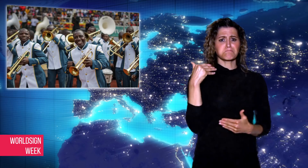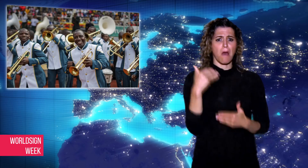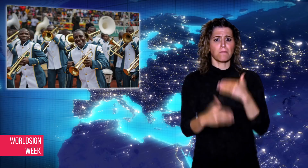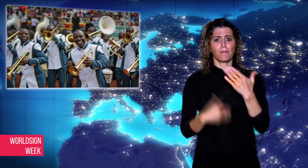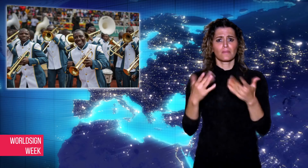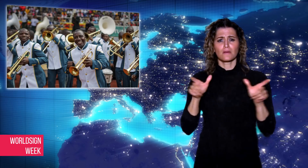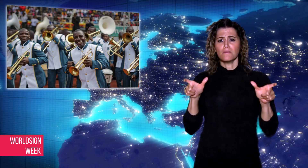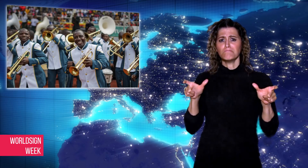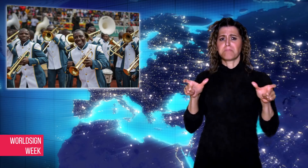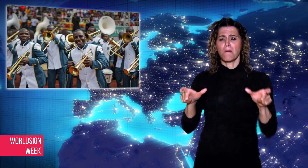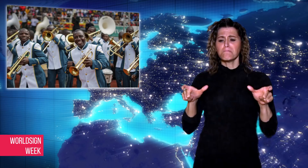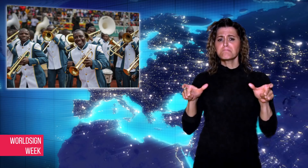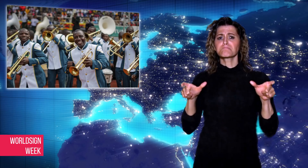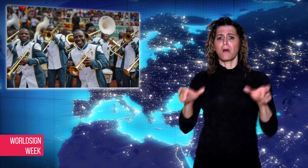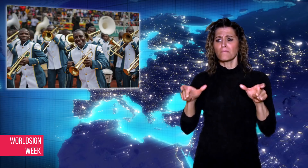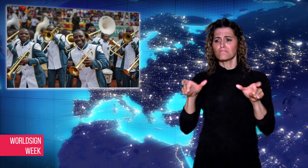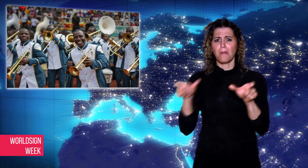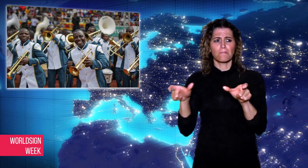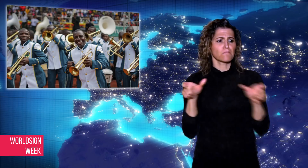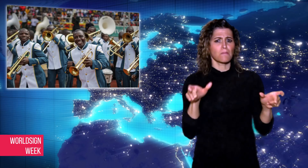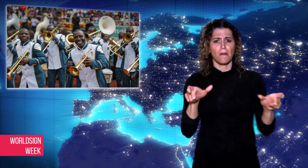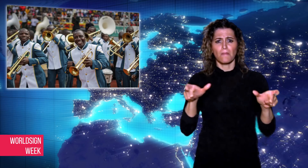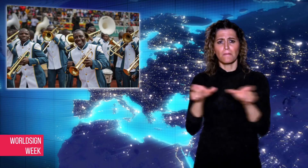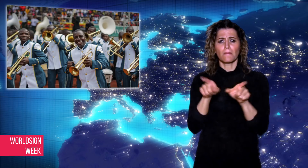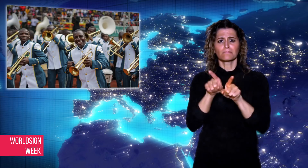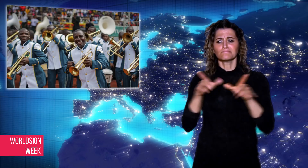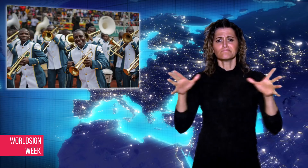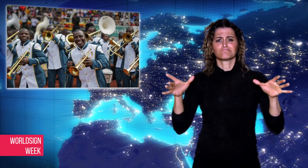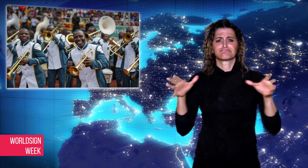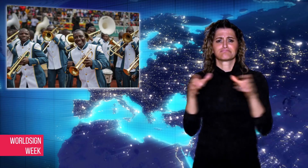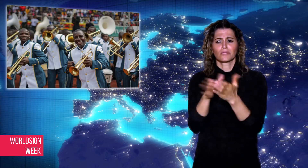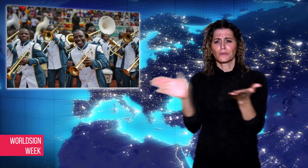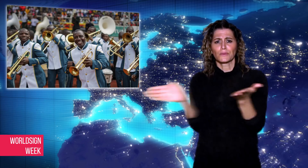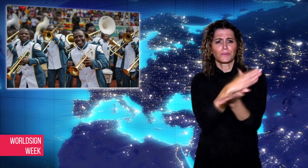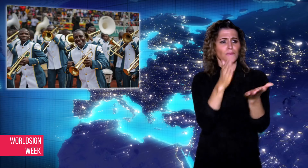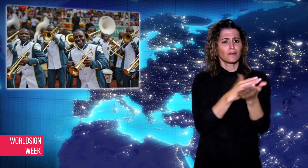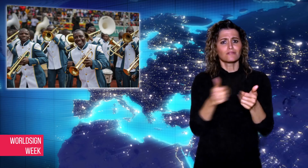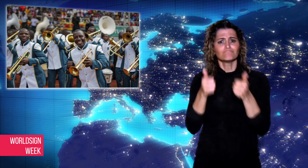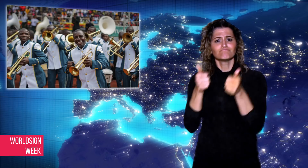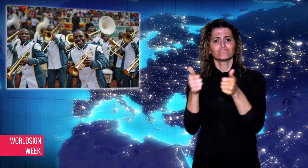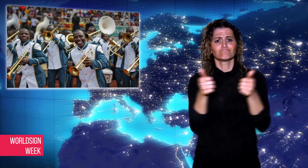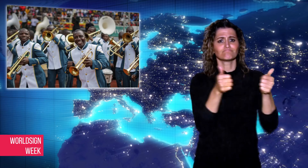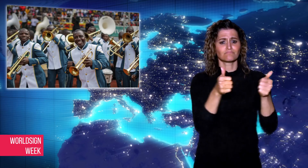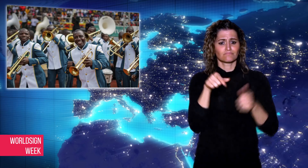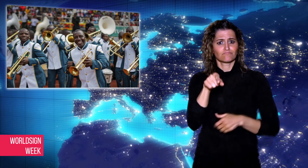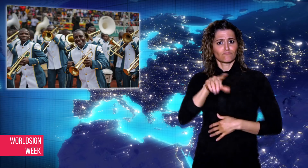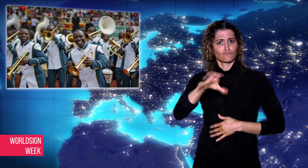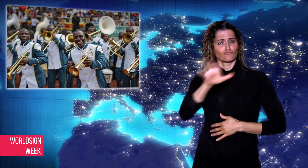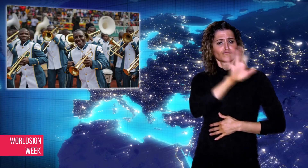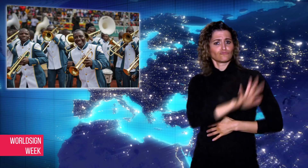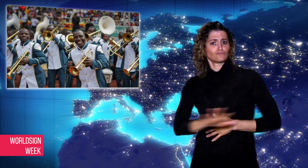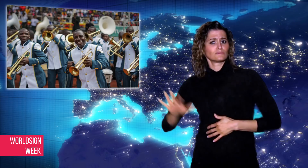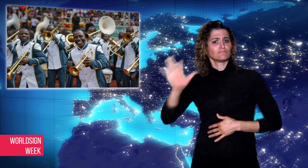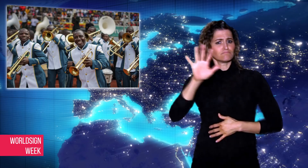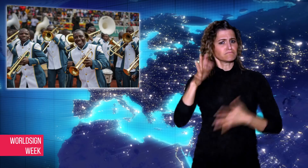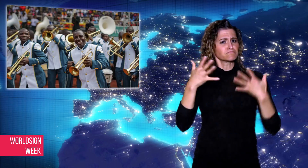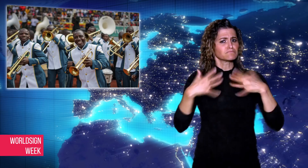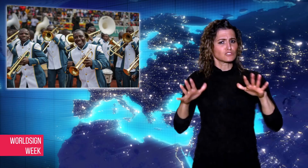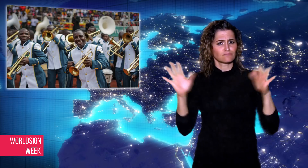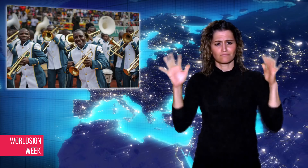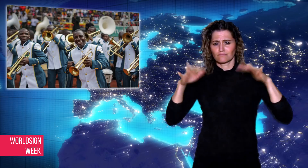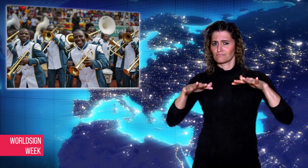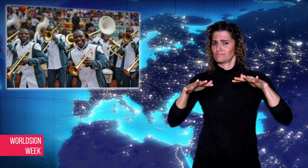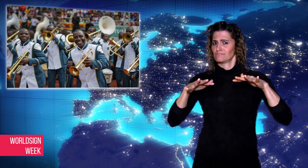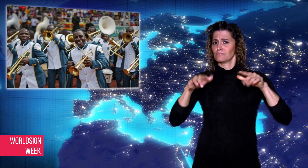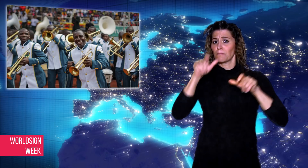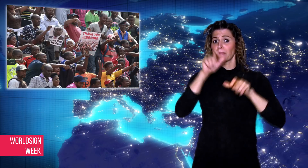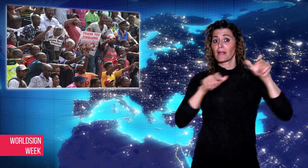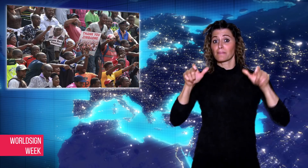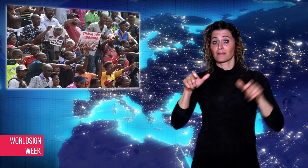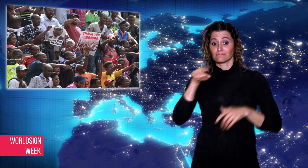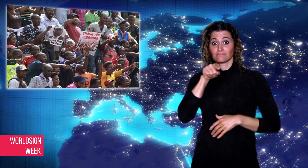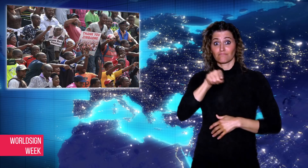outsiders believe the military coup